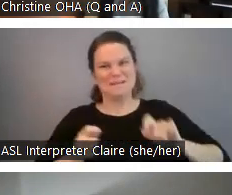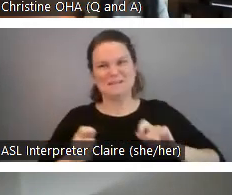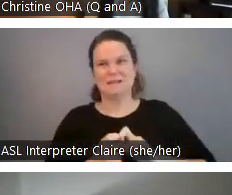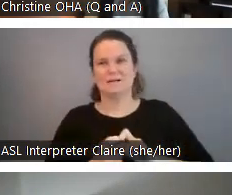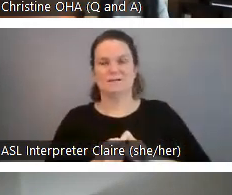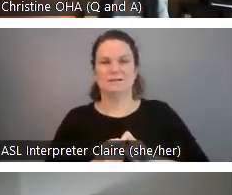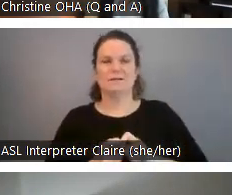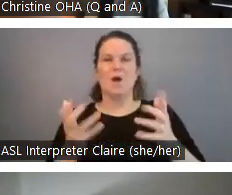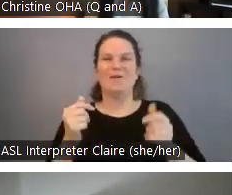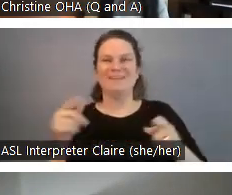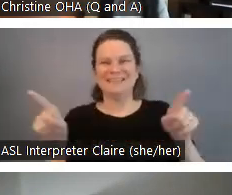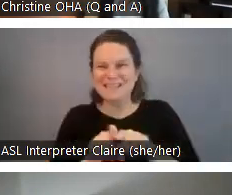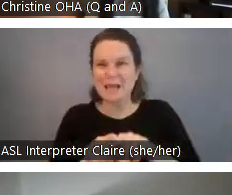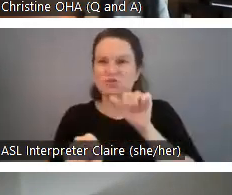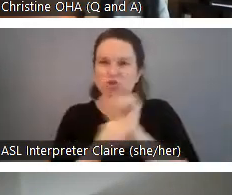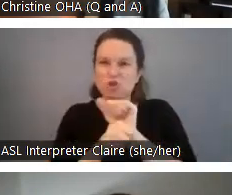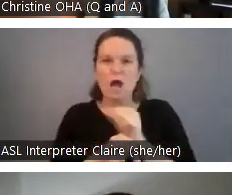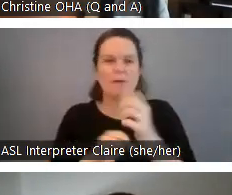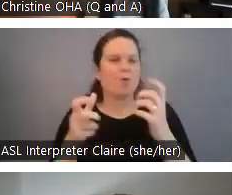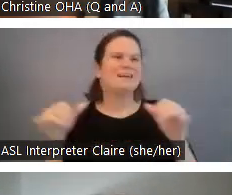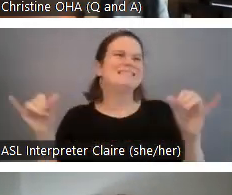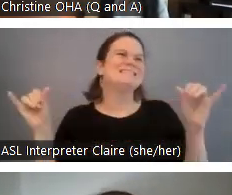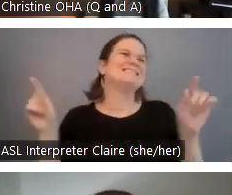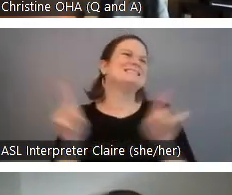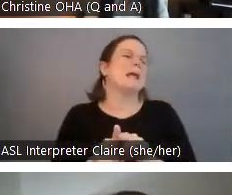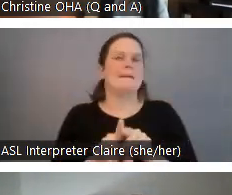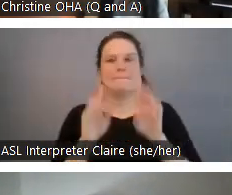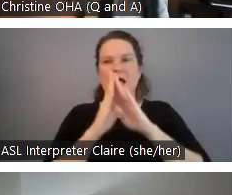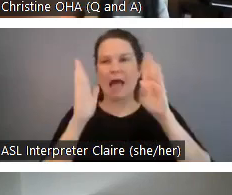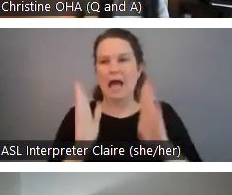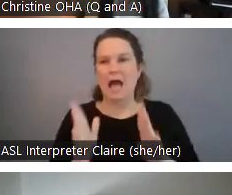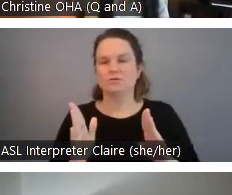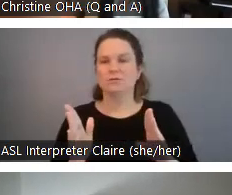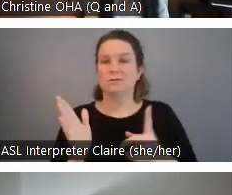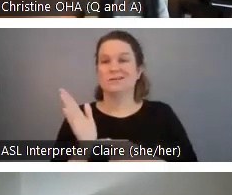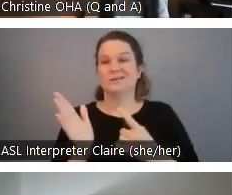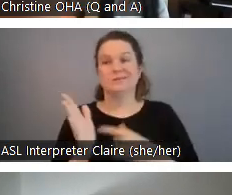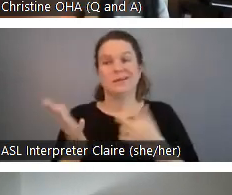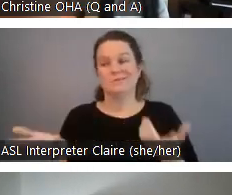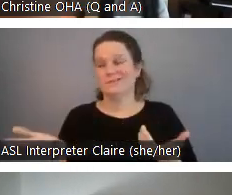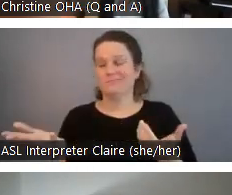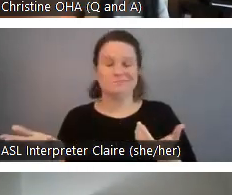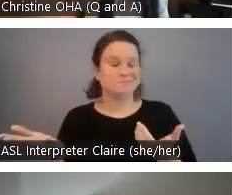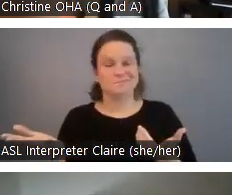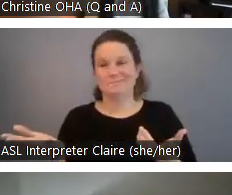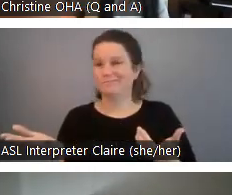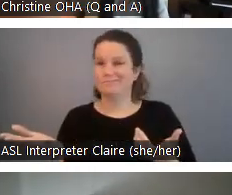exact same job, they want to keep the exact same, you know, house, they want to- and sometimes that's not really what the